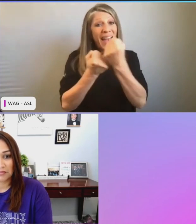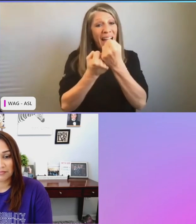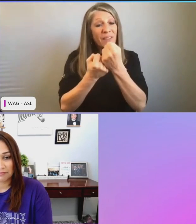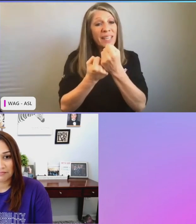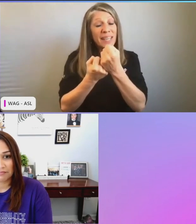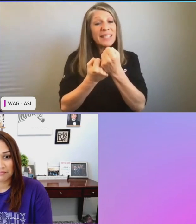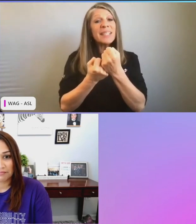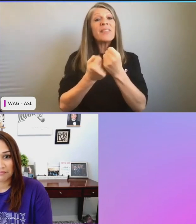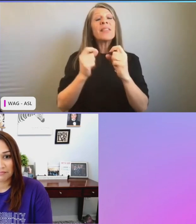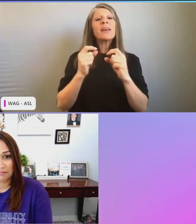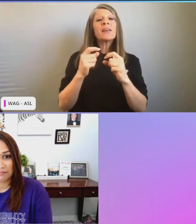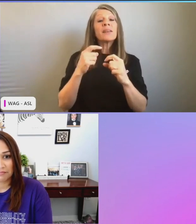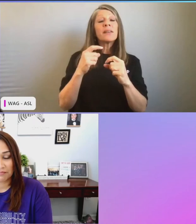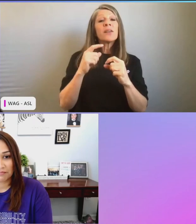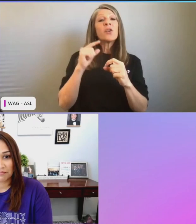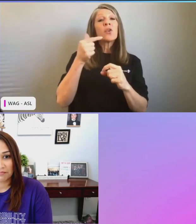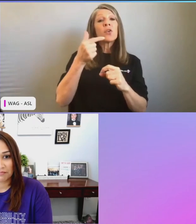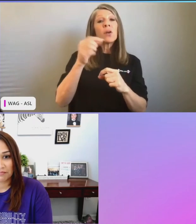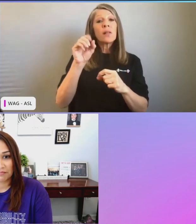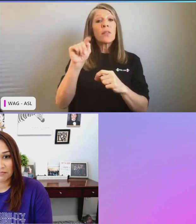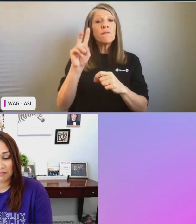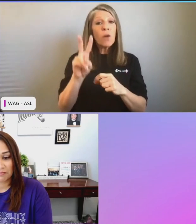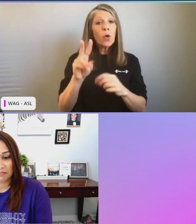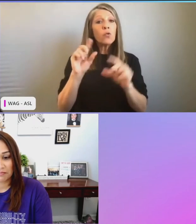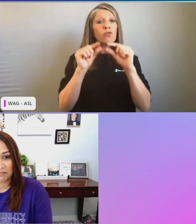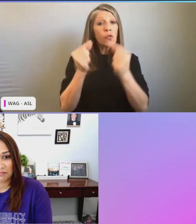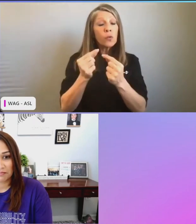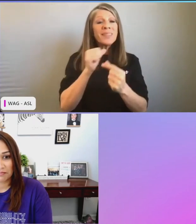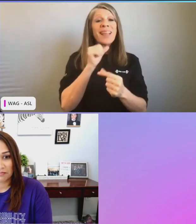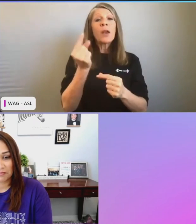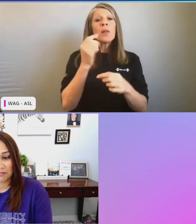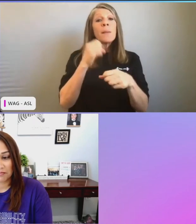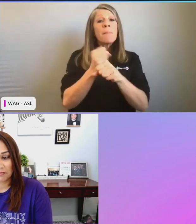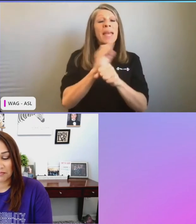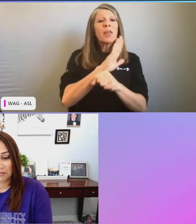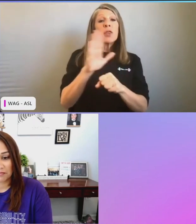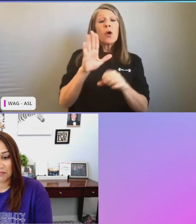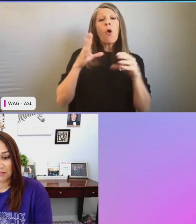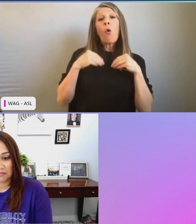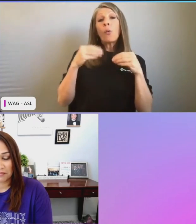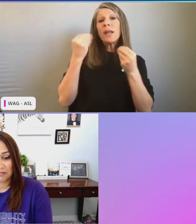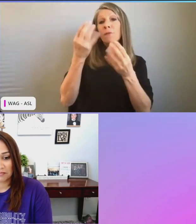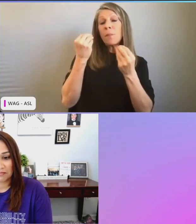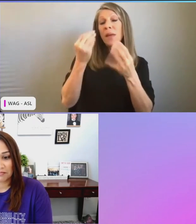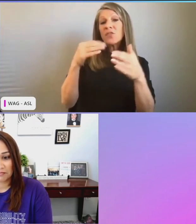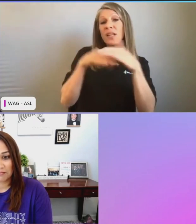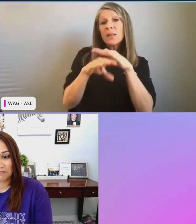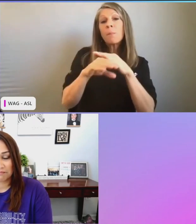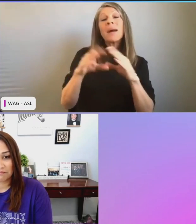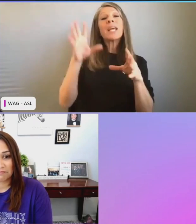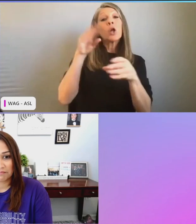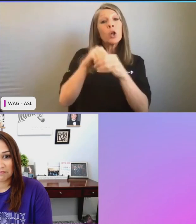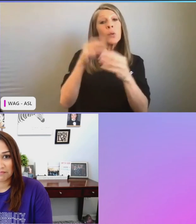the problem is making sure that the election offices themselves and all of the advocates in -- advocates and